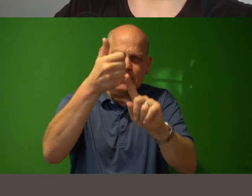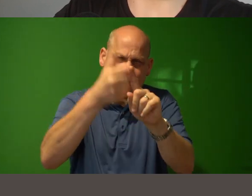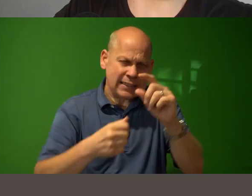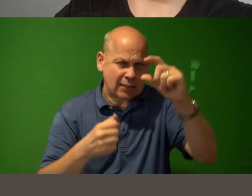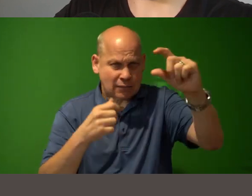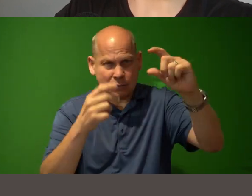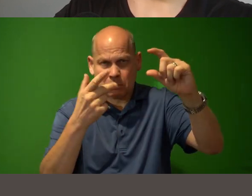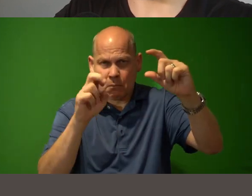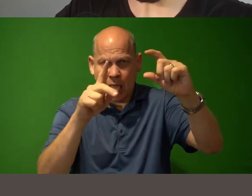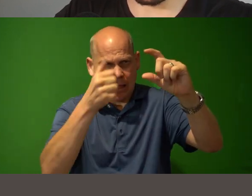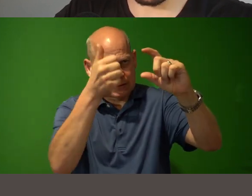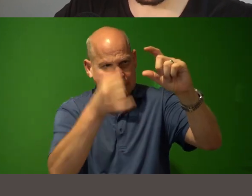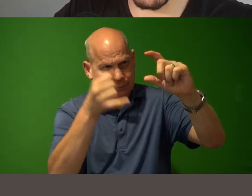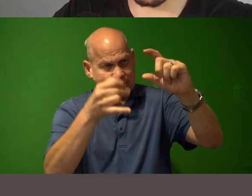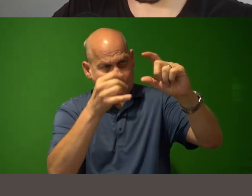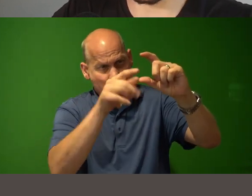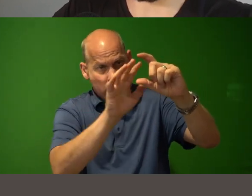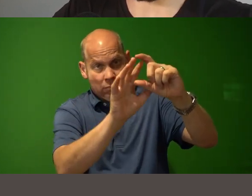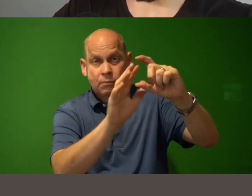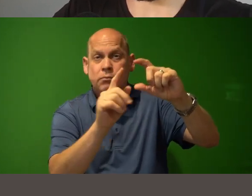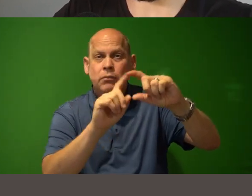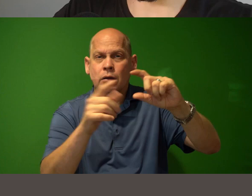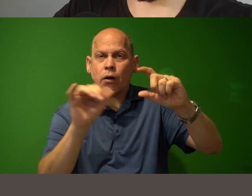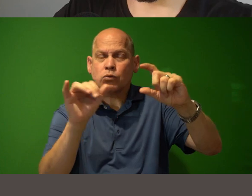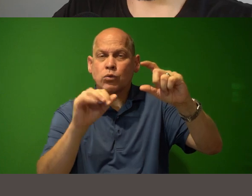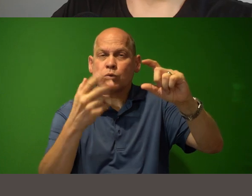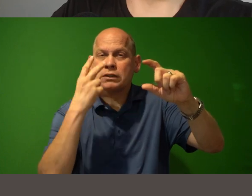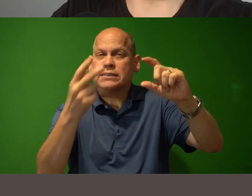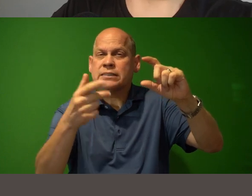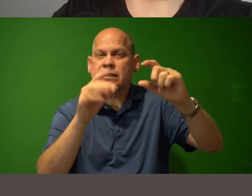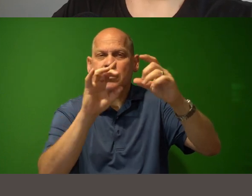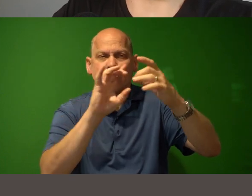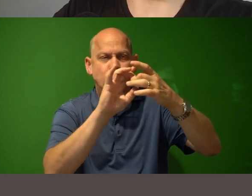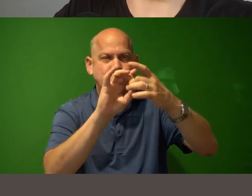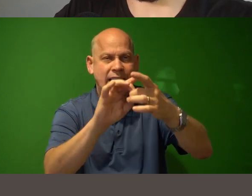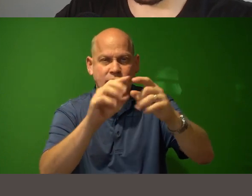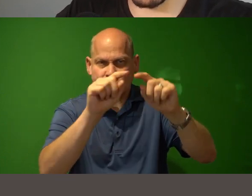easy to see each individual block, but also it's easy to see the relationships.